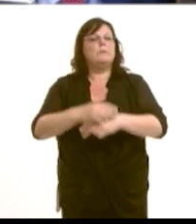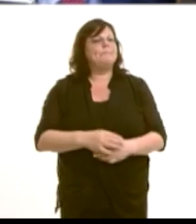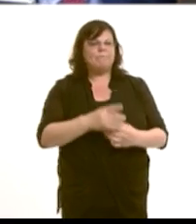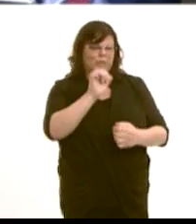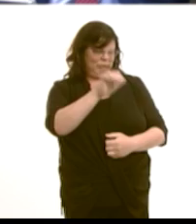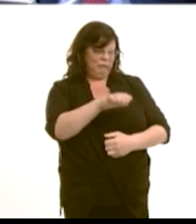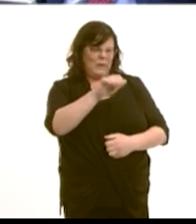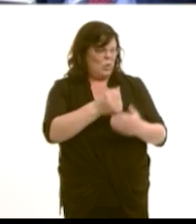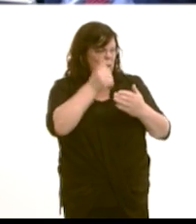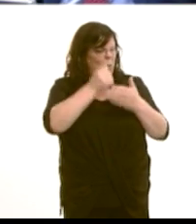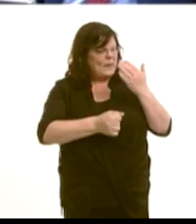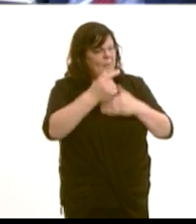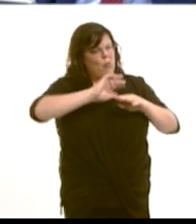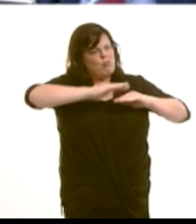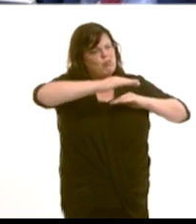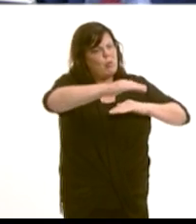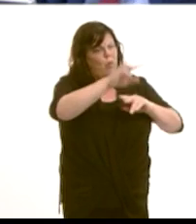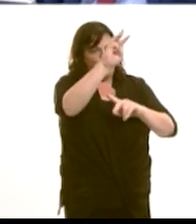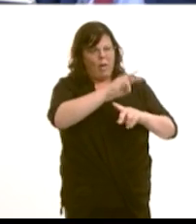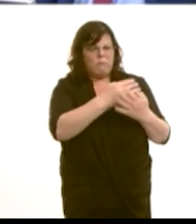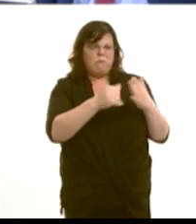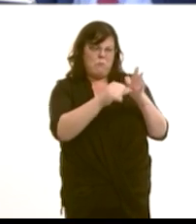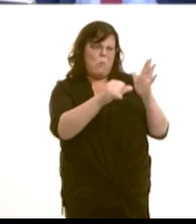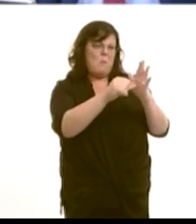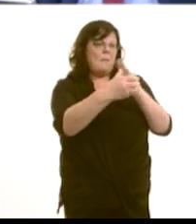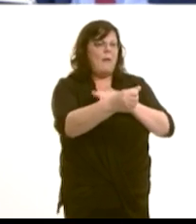It's important, of course, that each health board considers the right model for its area.